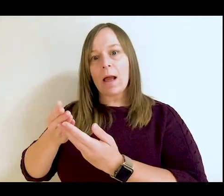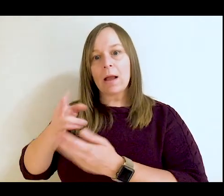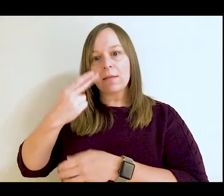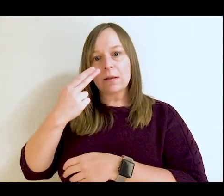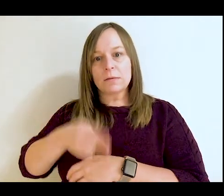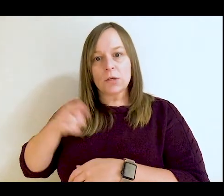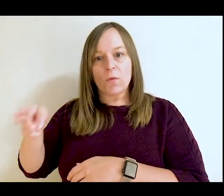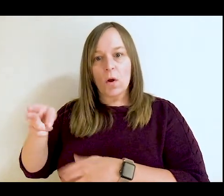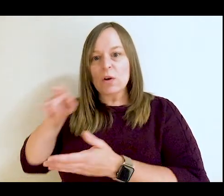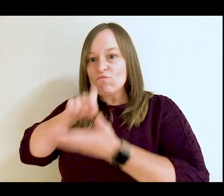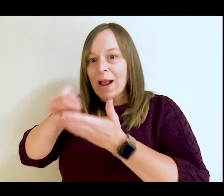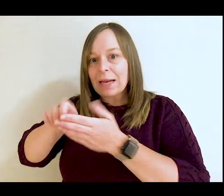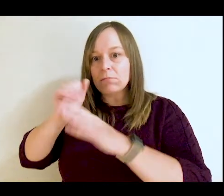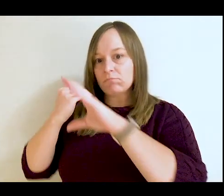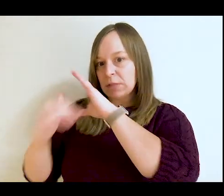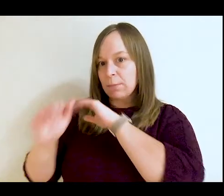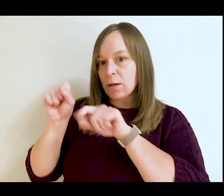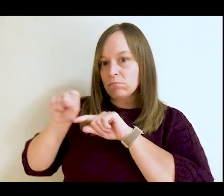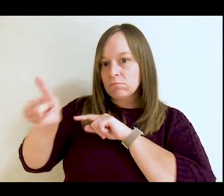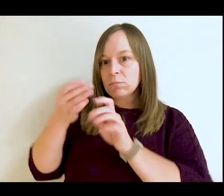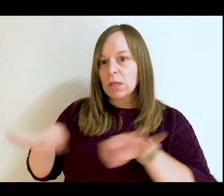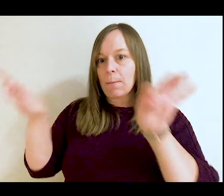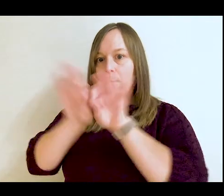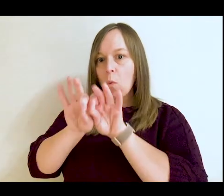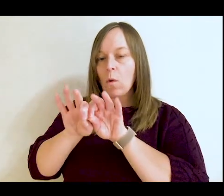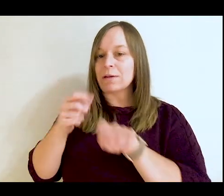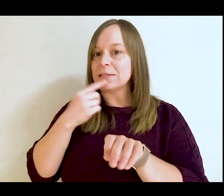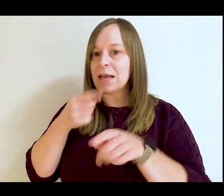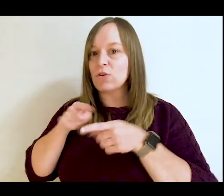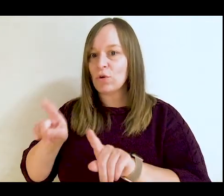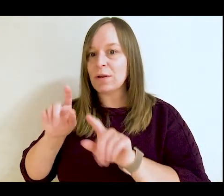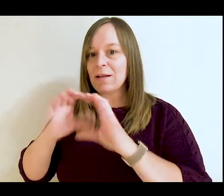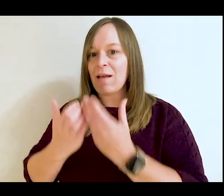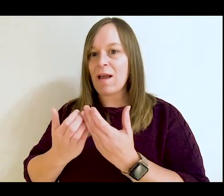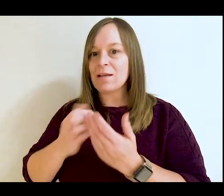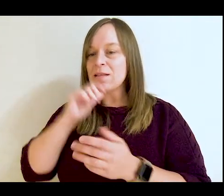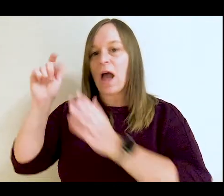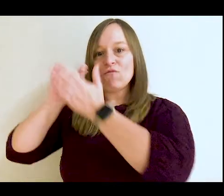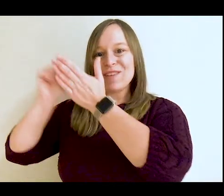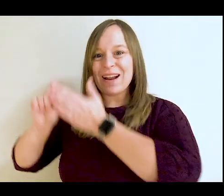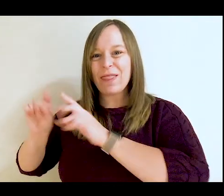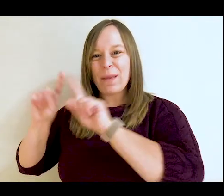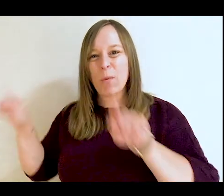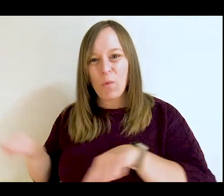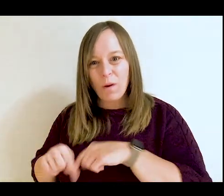the hearing-impaired students in writing the important things that are said in class that might not be written on the board.